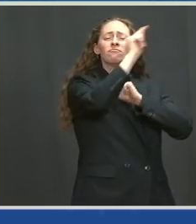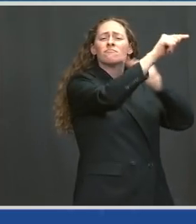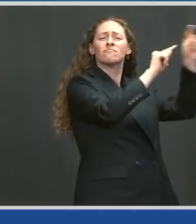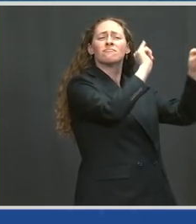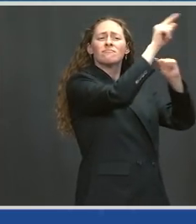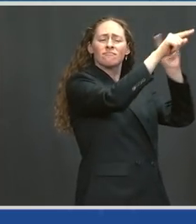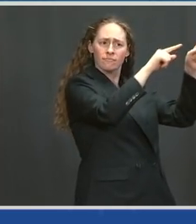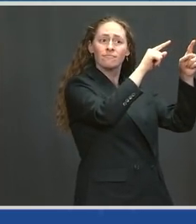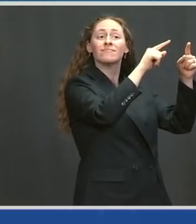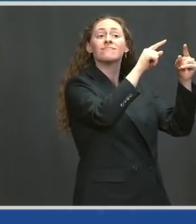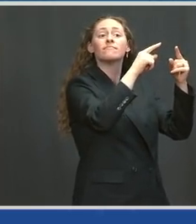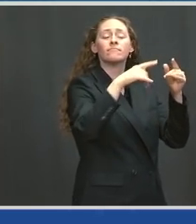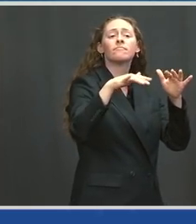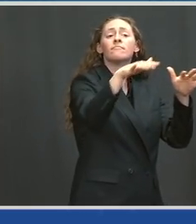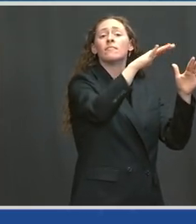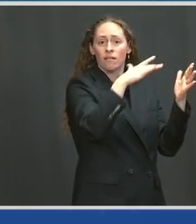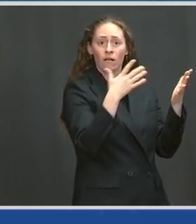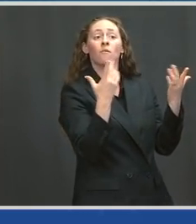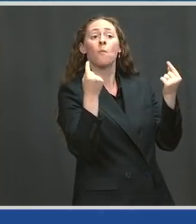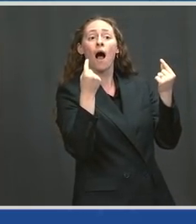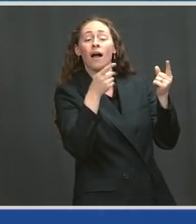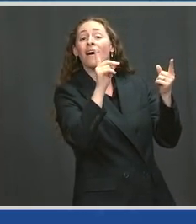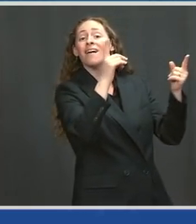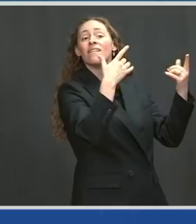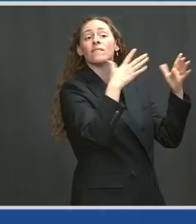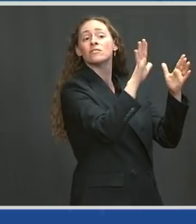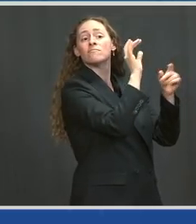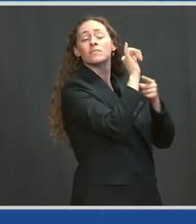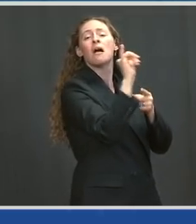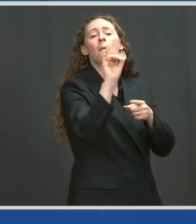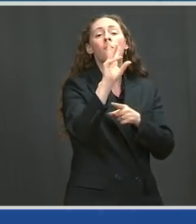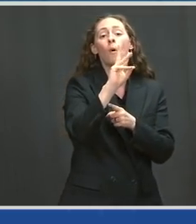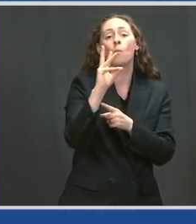building a new life back home with pride and confidence.